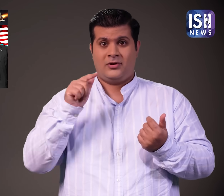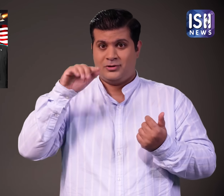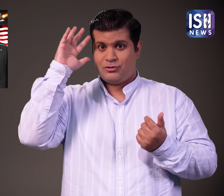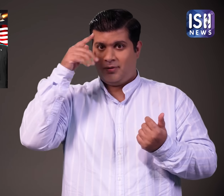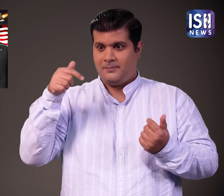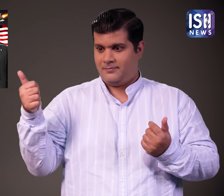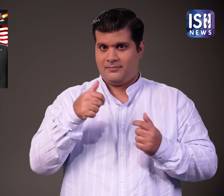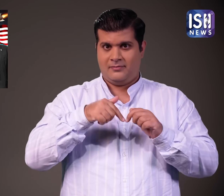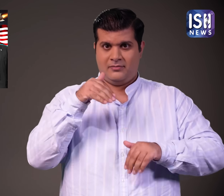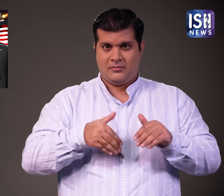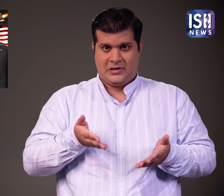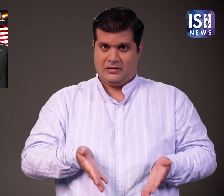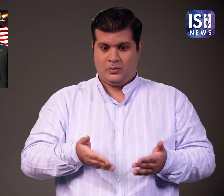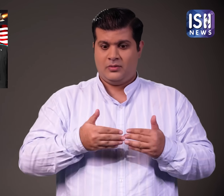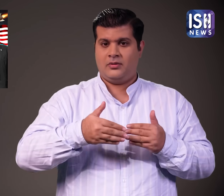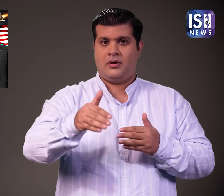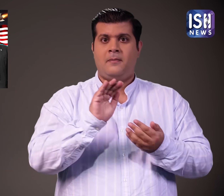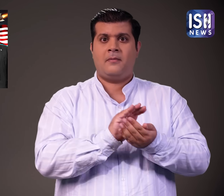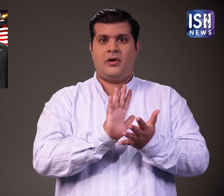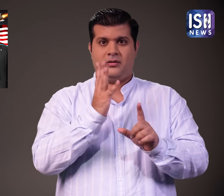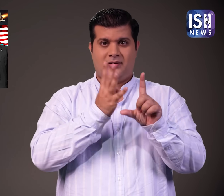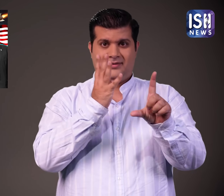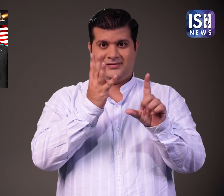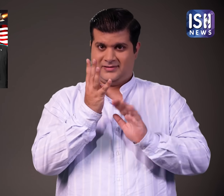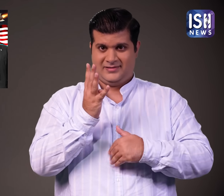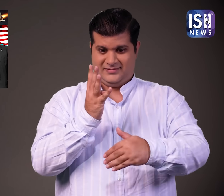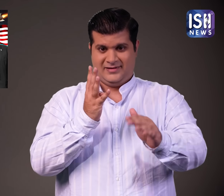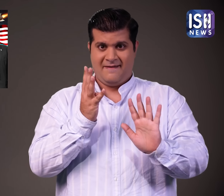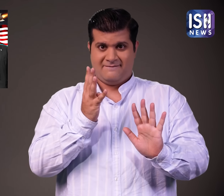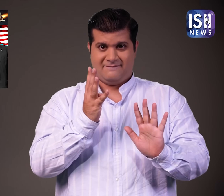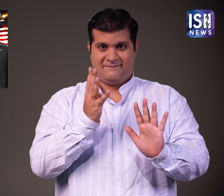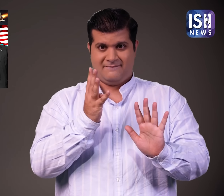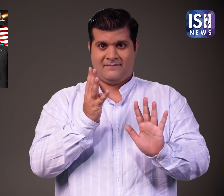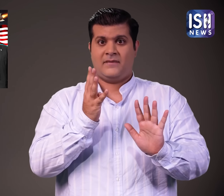Because since his re-election, President Trump has four years left in office.